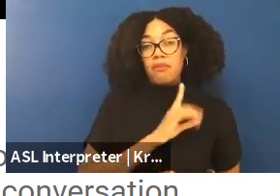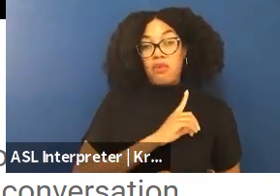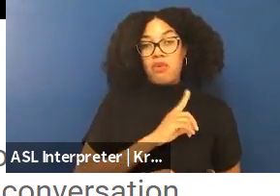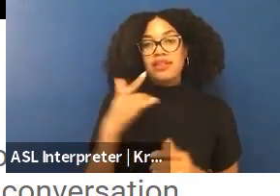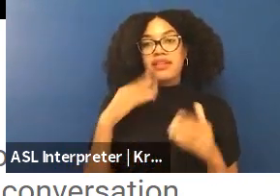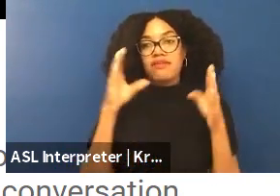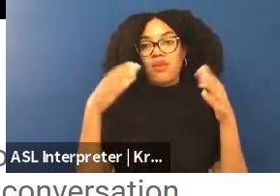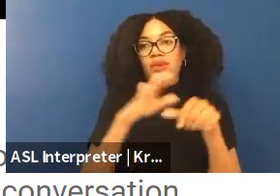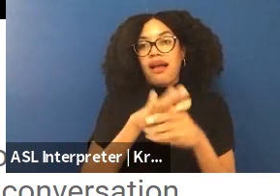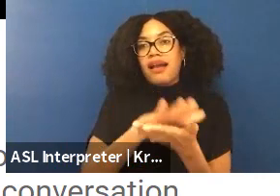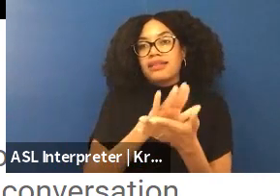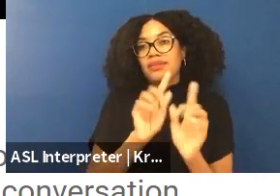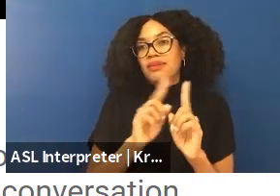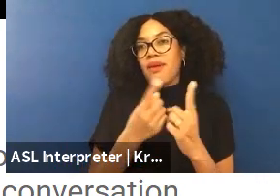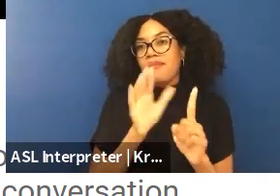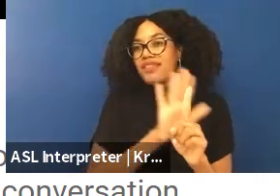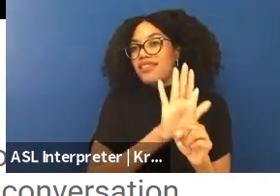initiatives are, that's where things are recognized.